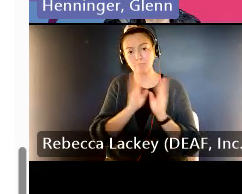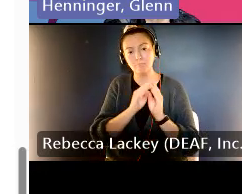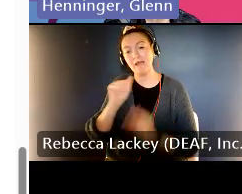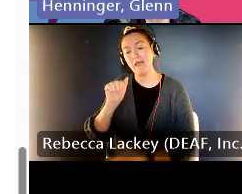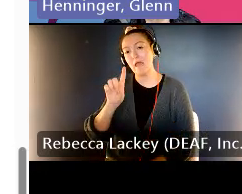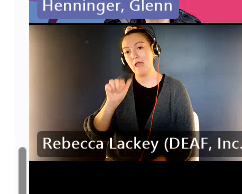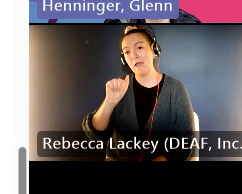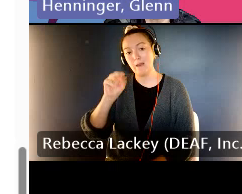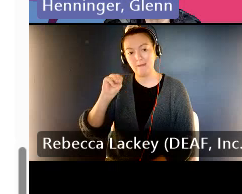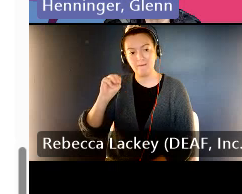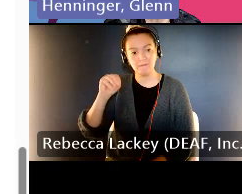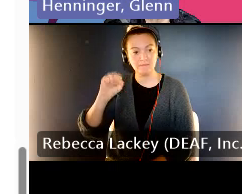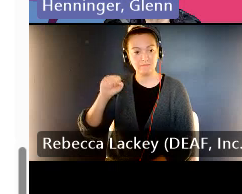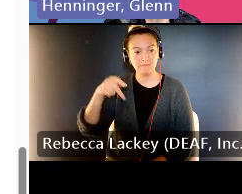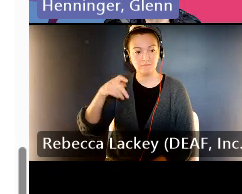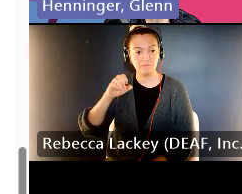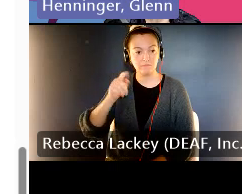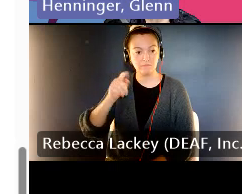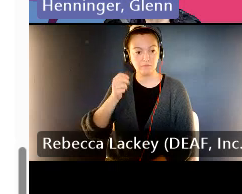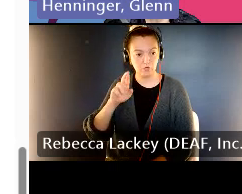And you'll see his phone number and e-mail at the bottom.